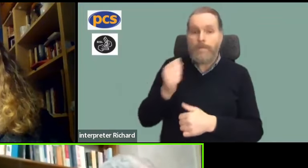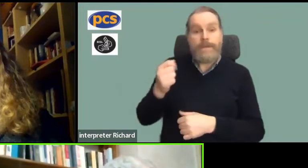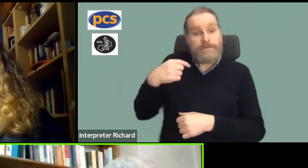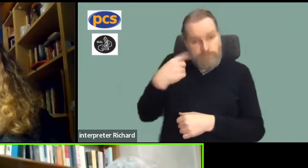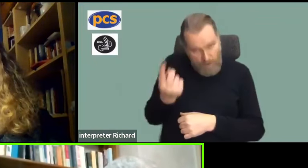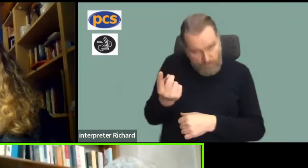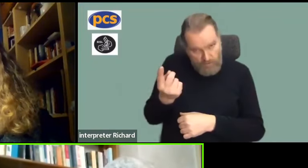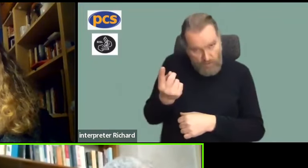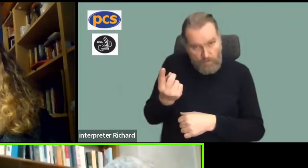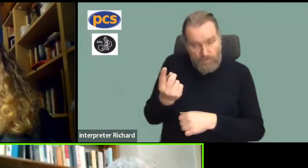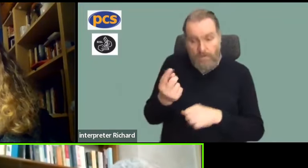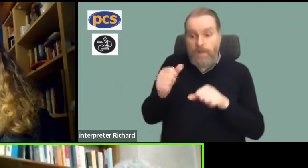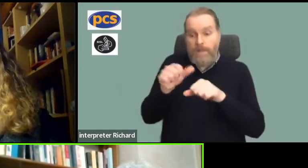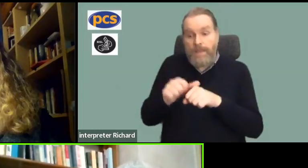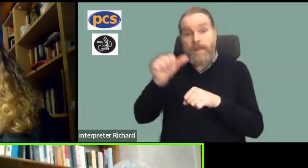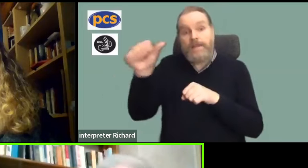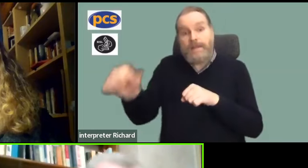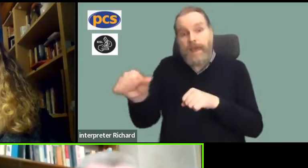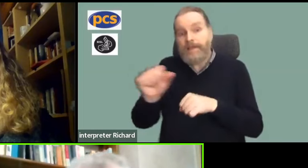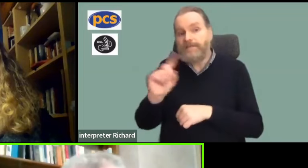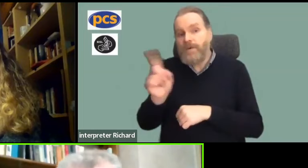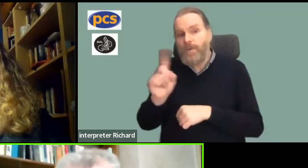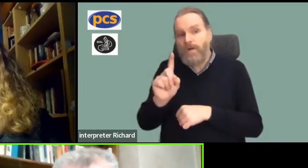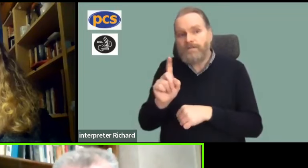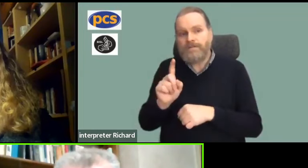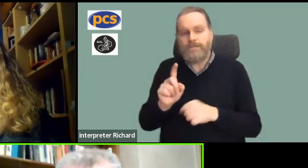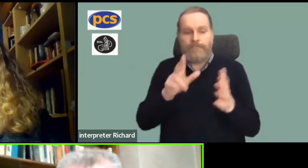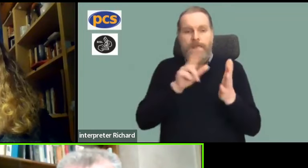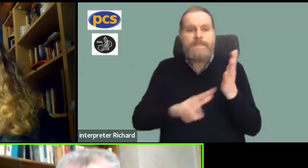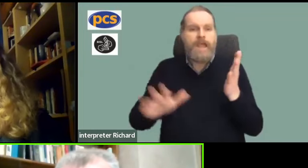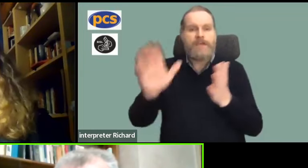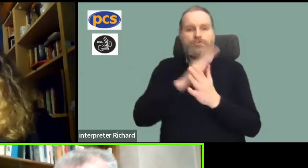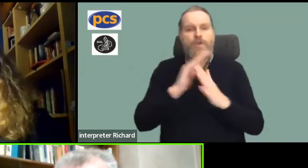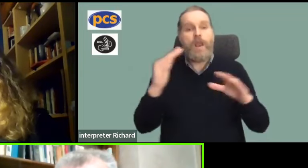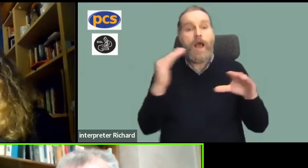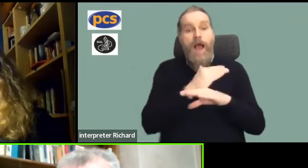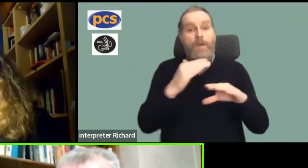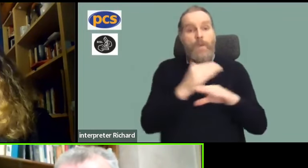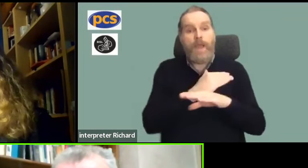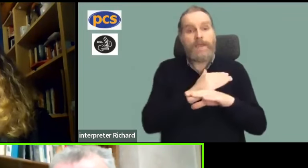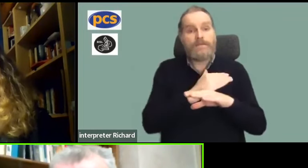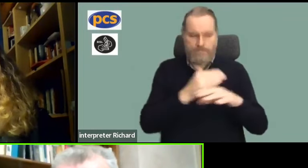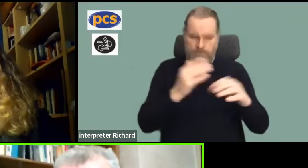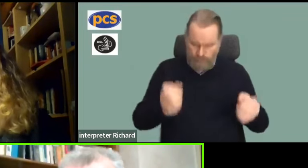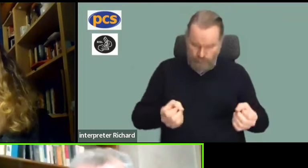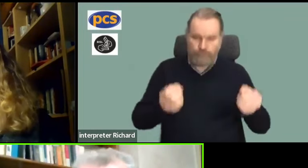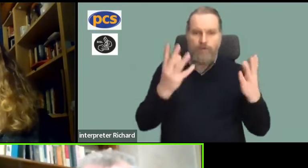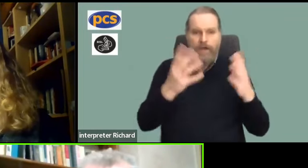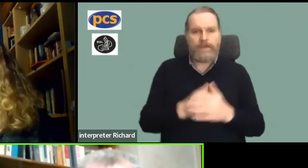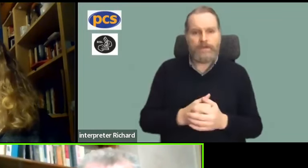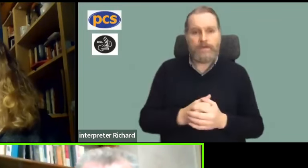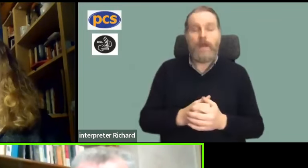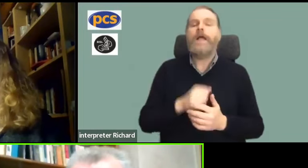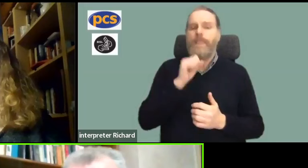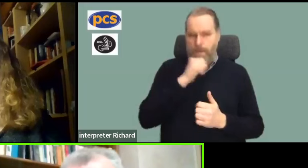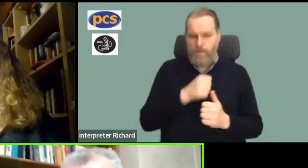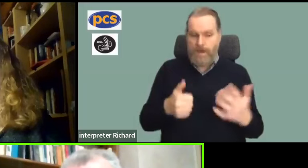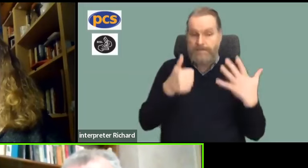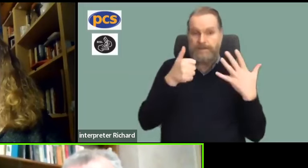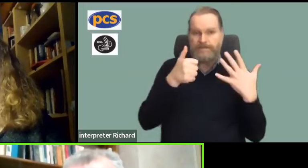fantastic start to the action, people will know that next in line will be line will be our colleagues in national highways , and the , and the action that they take in